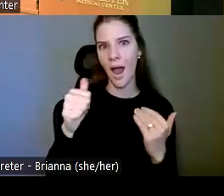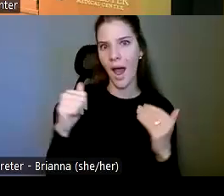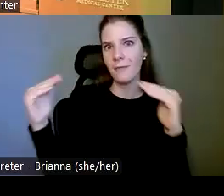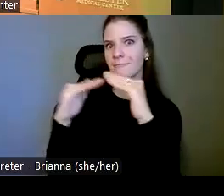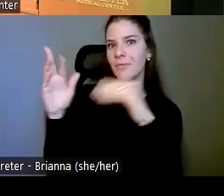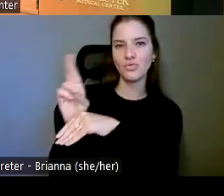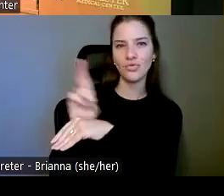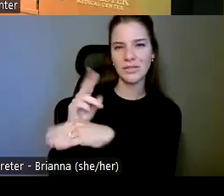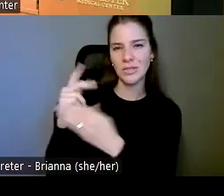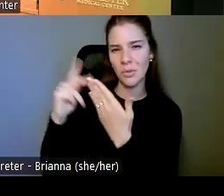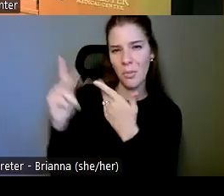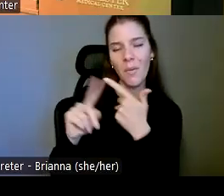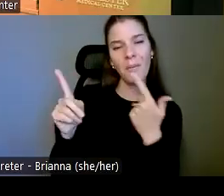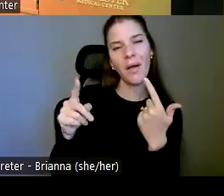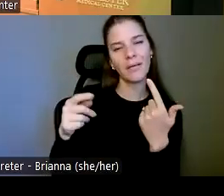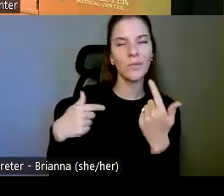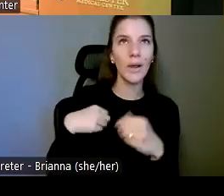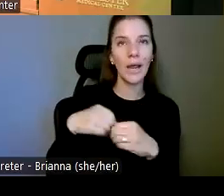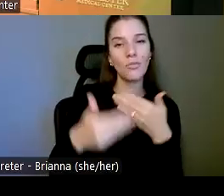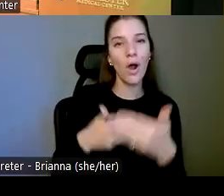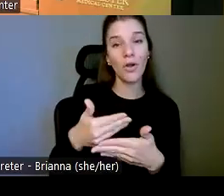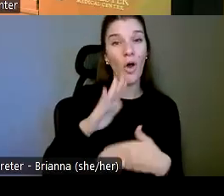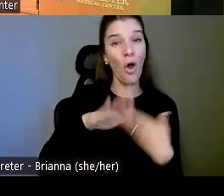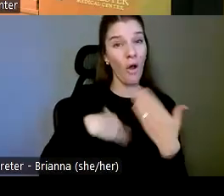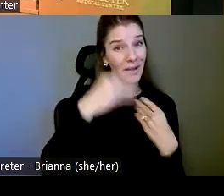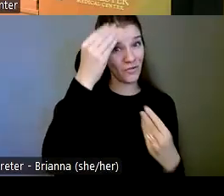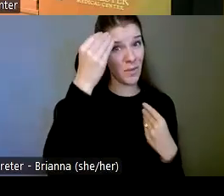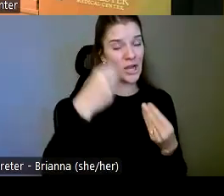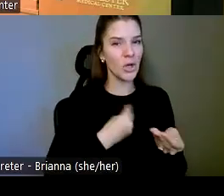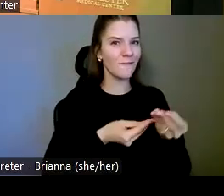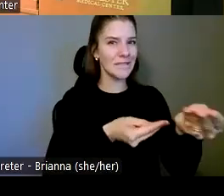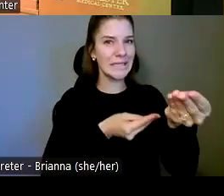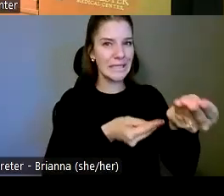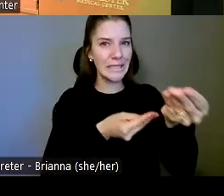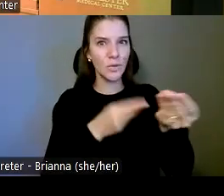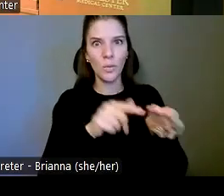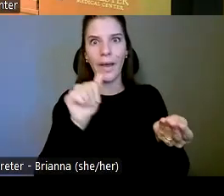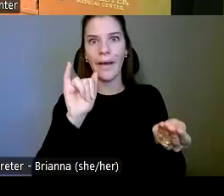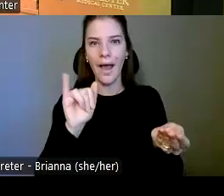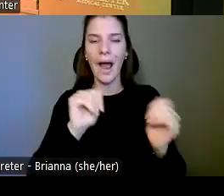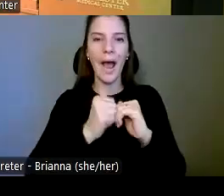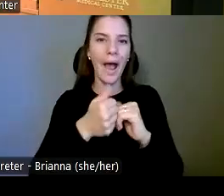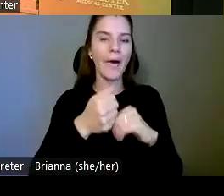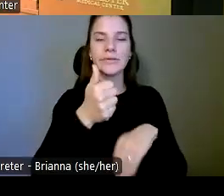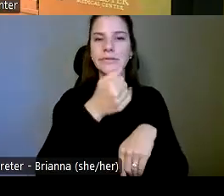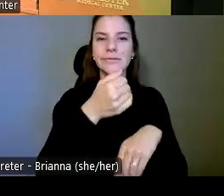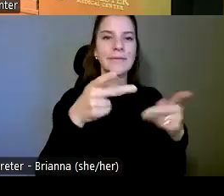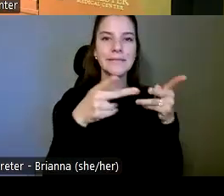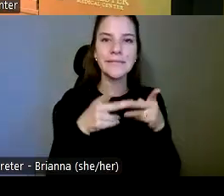can enter," and that's what we're in the process of doing is entering all this information. What does a site director do? How do you set up the boundaries? What is the teaching look like? What